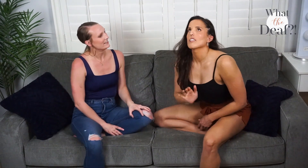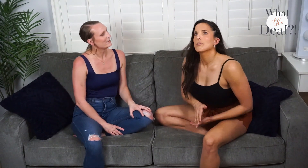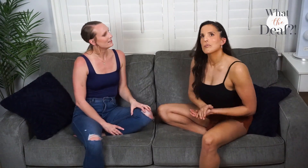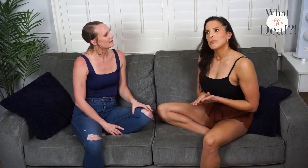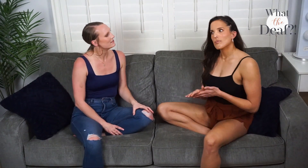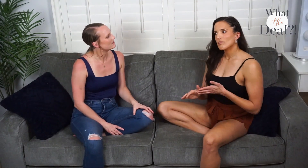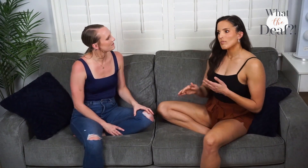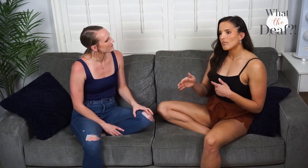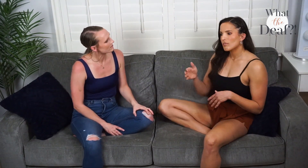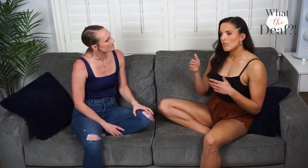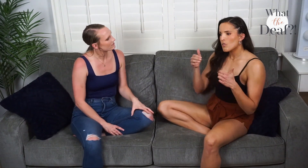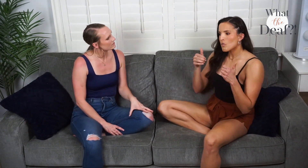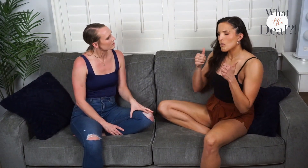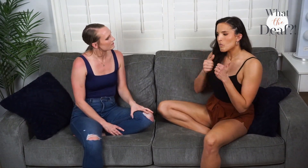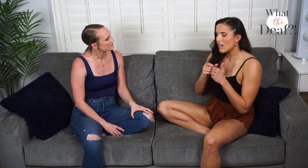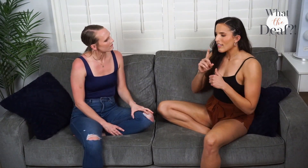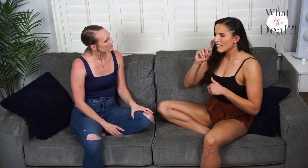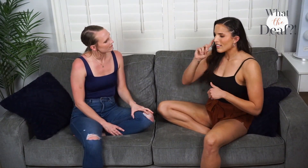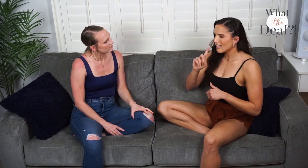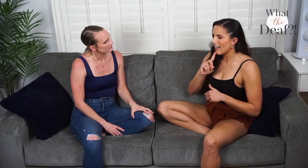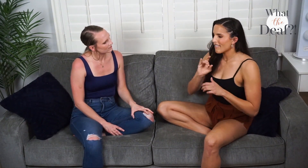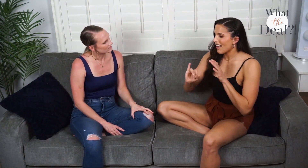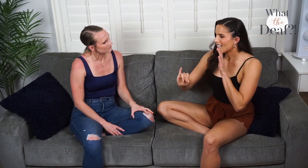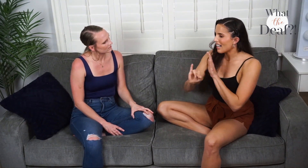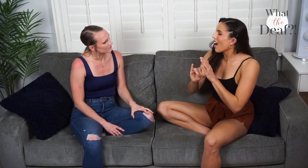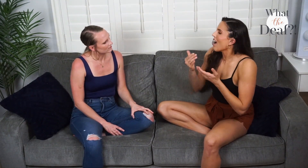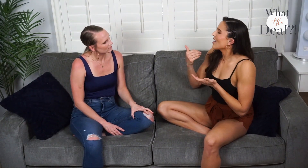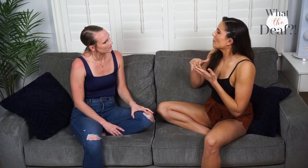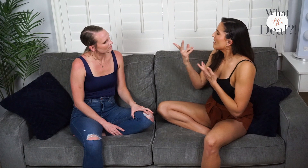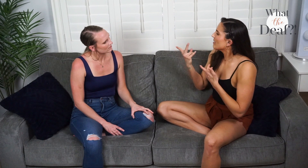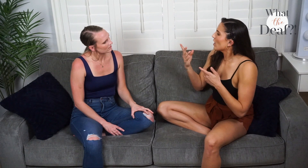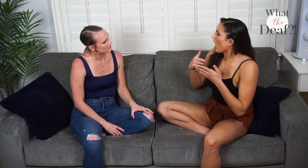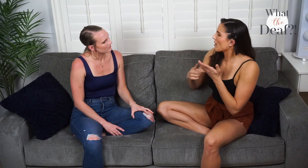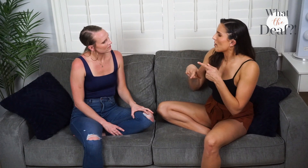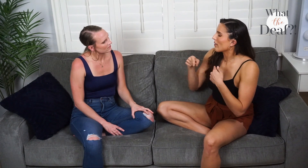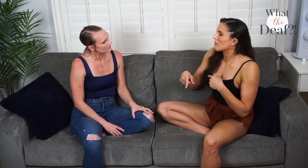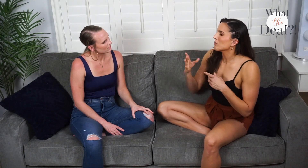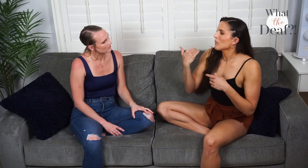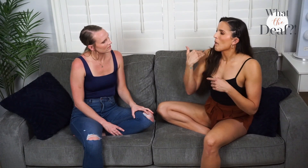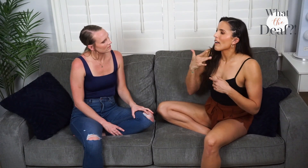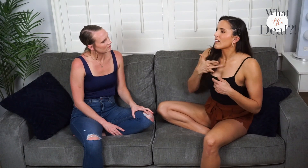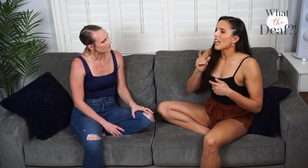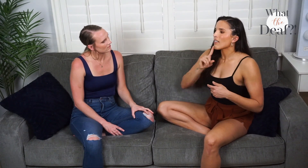I feel like with my deaf identity... And we talked about this before